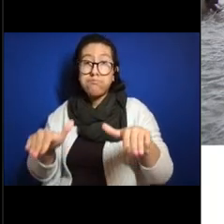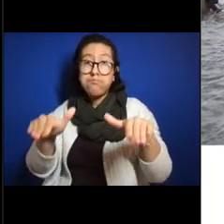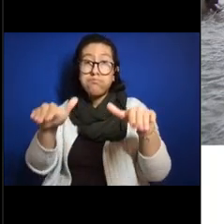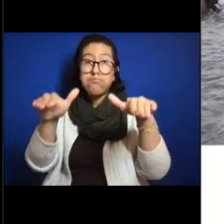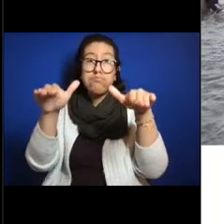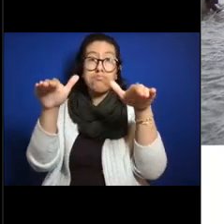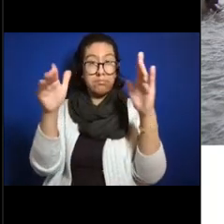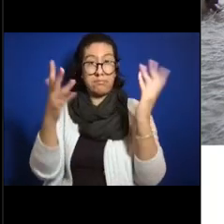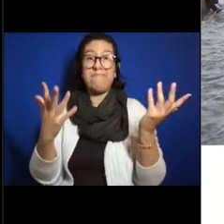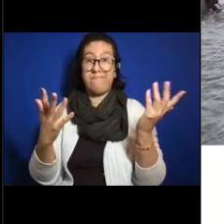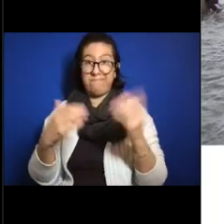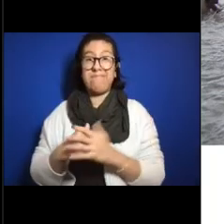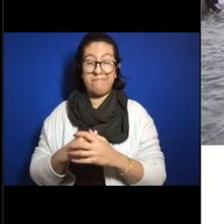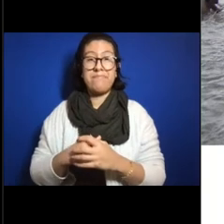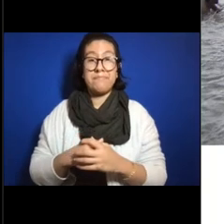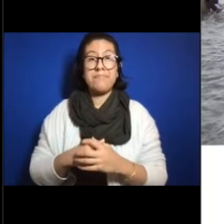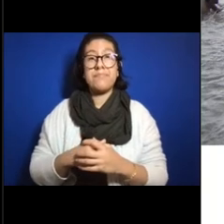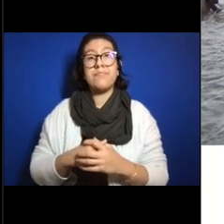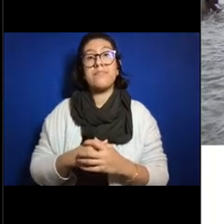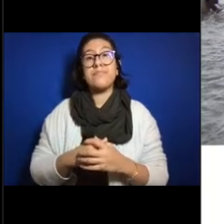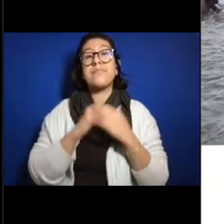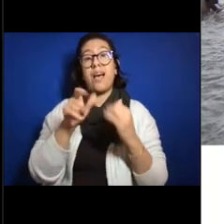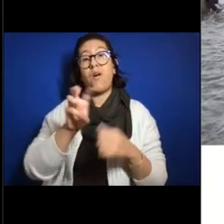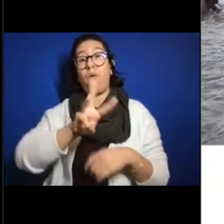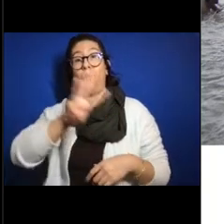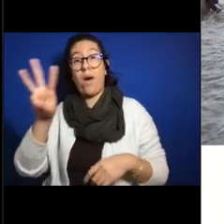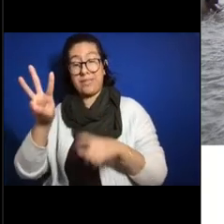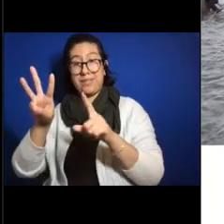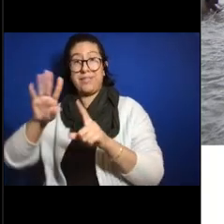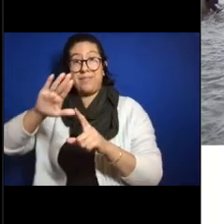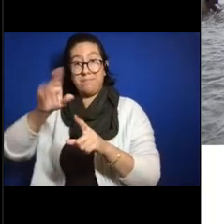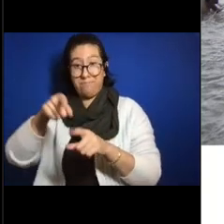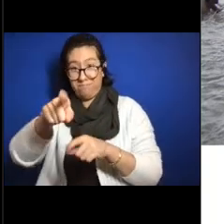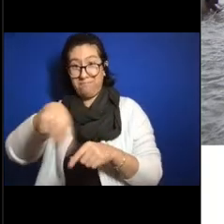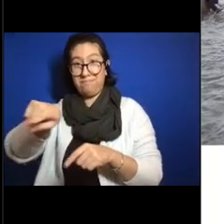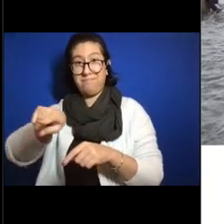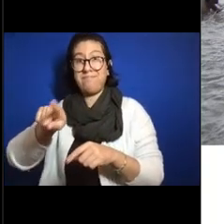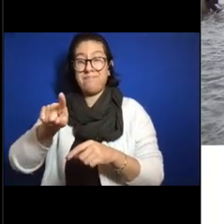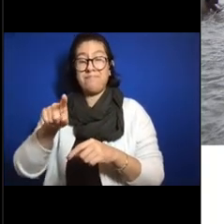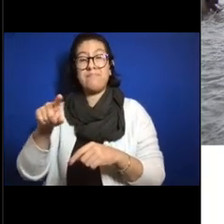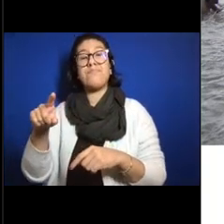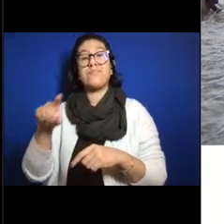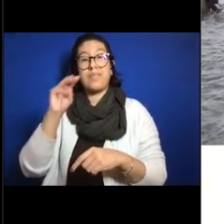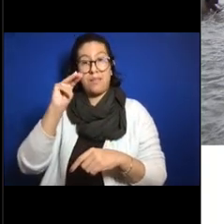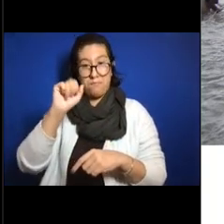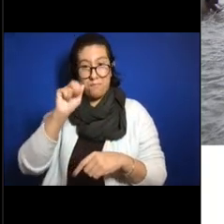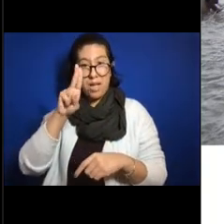Similarly, we're looking at the West coast of Maui on the other side, a calm day, but a really high tide